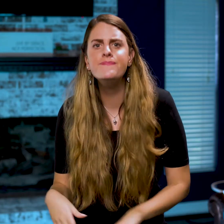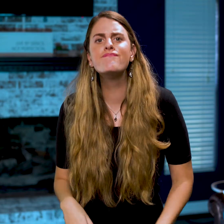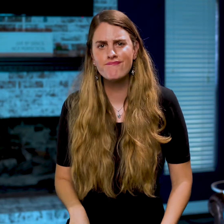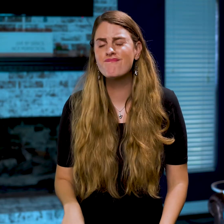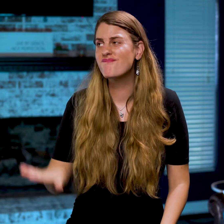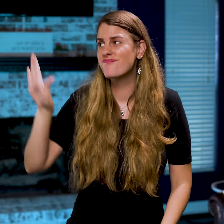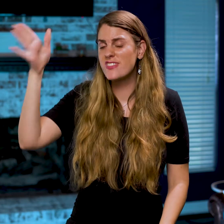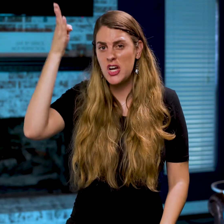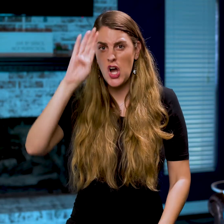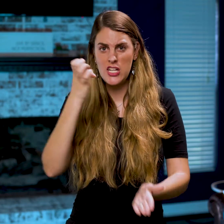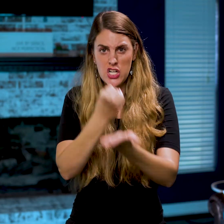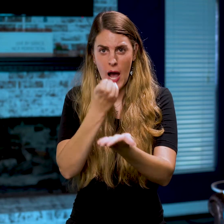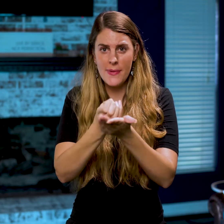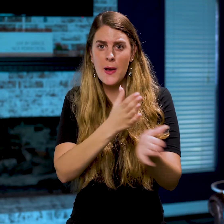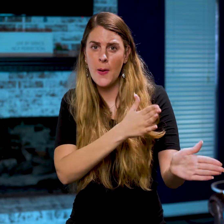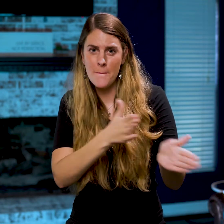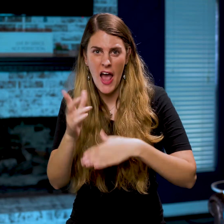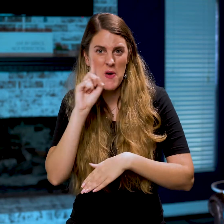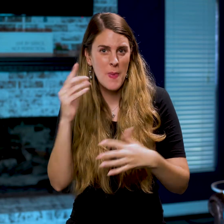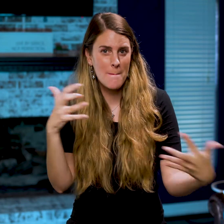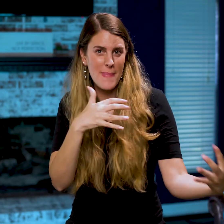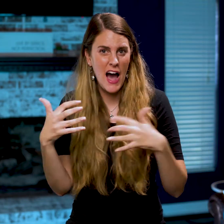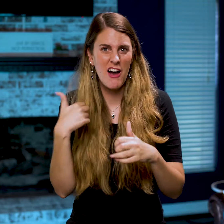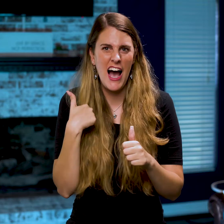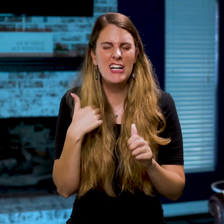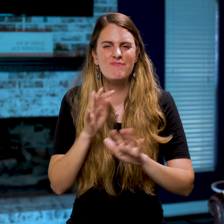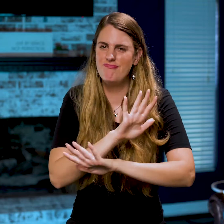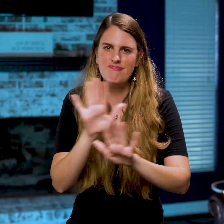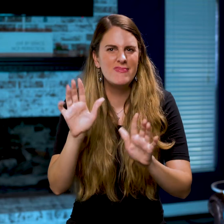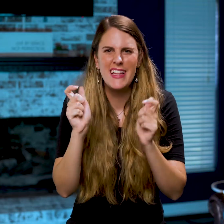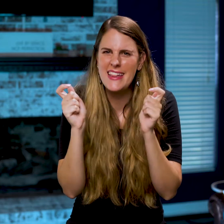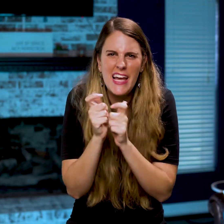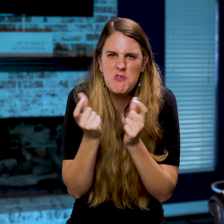In God’s economy, preparing for battle has very little to do